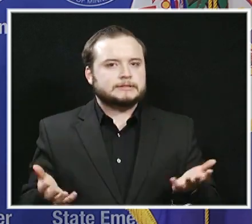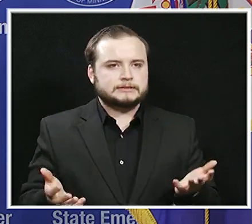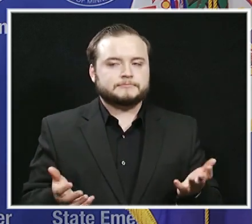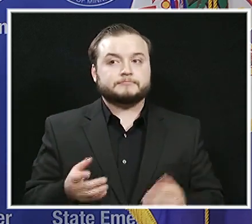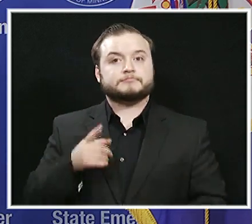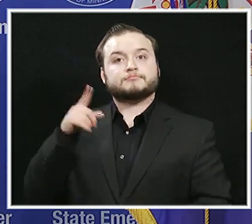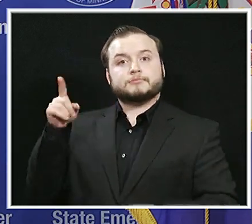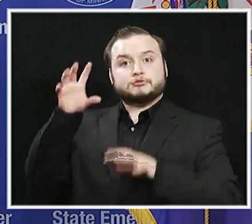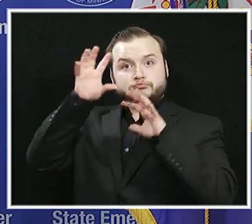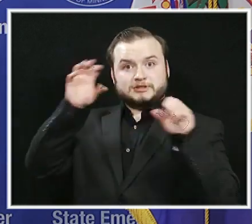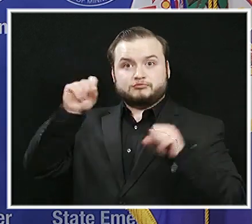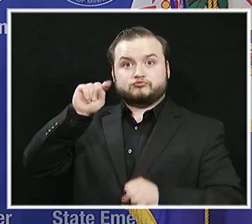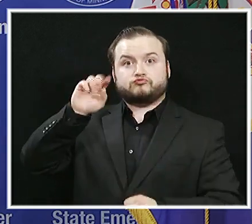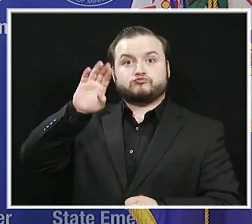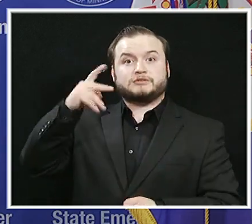And yesterday last